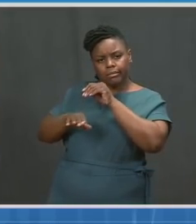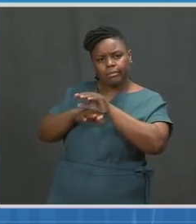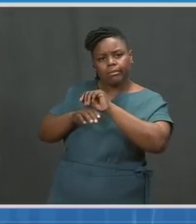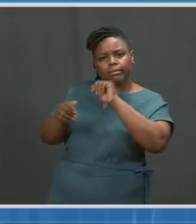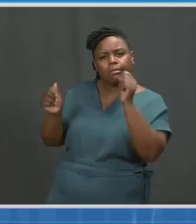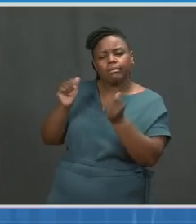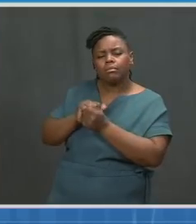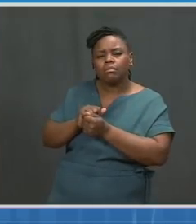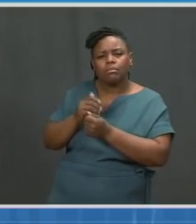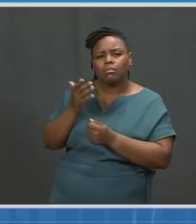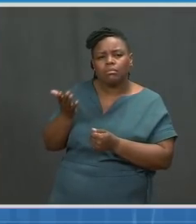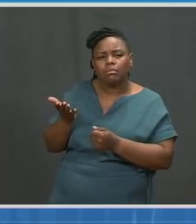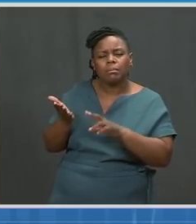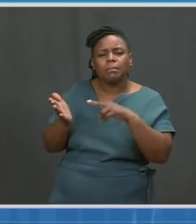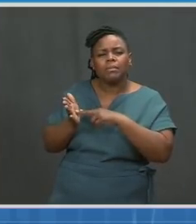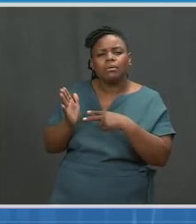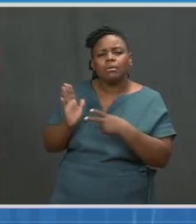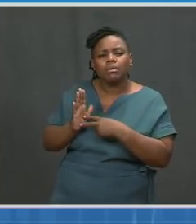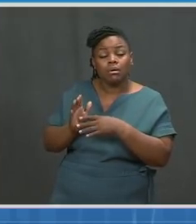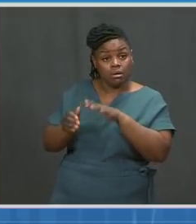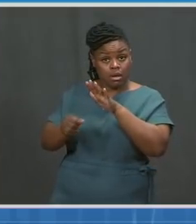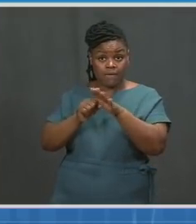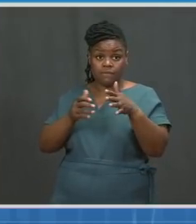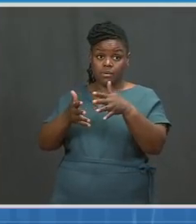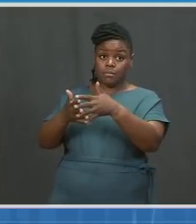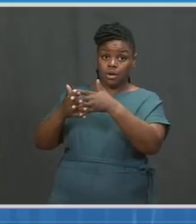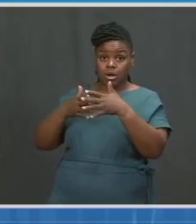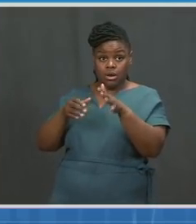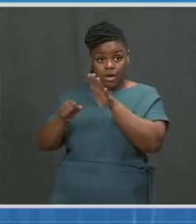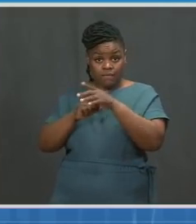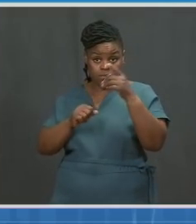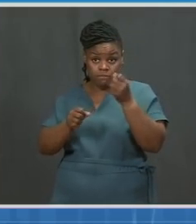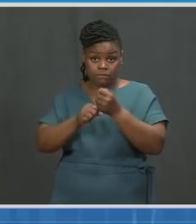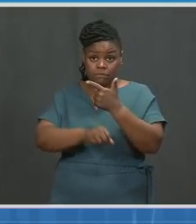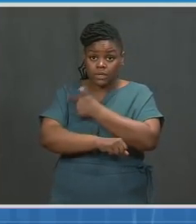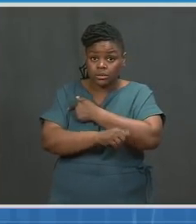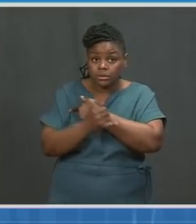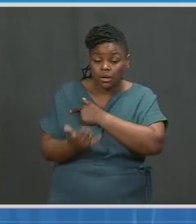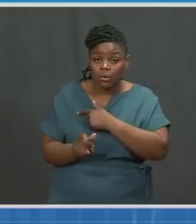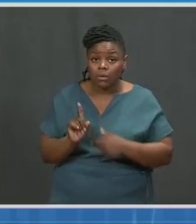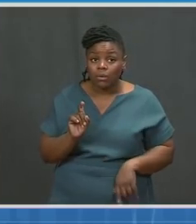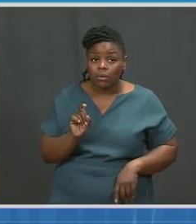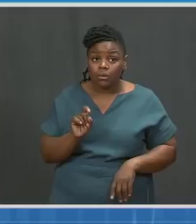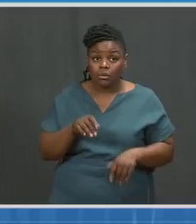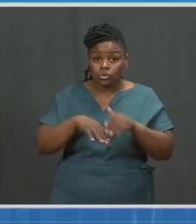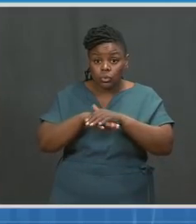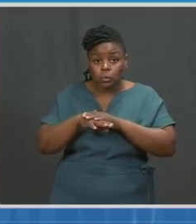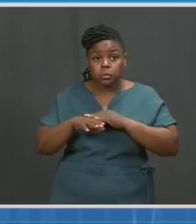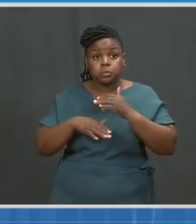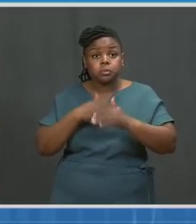that there are enough Americans fully vaccinated to sufficiently slow the spread of coronavirus outdoors --